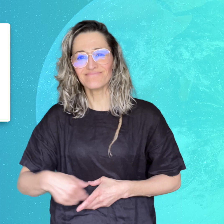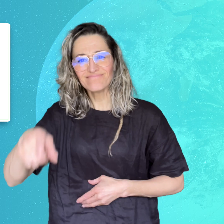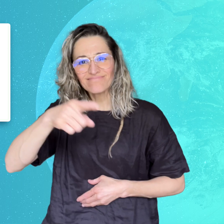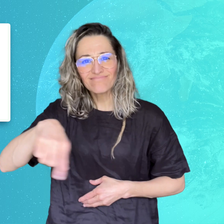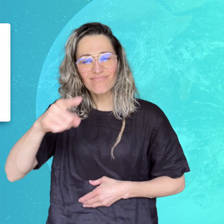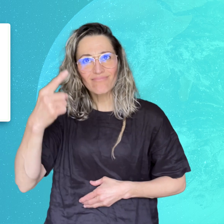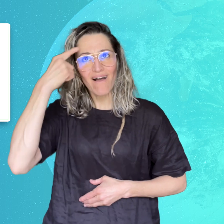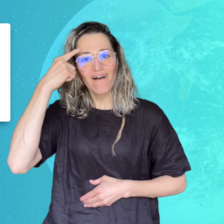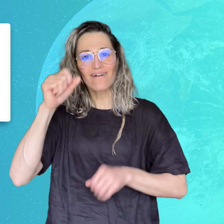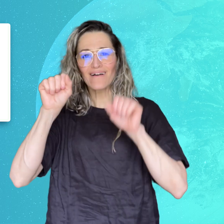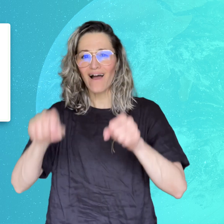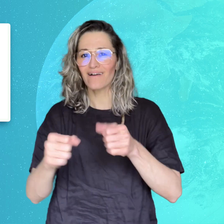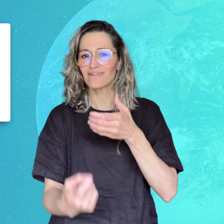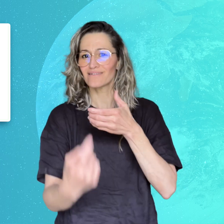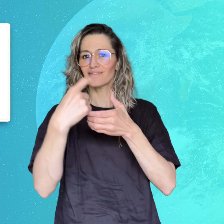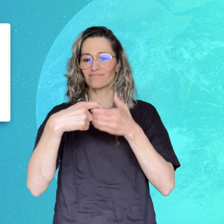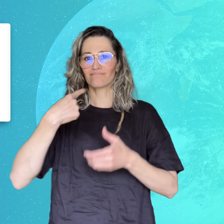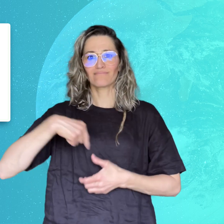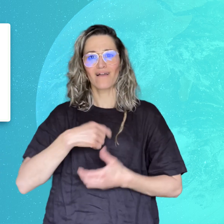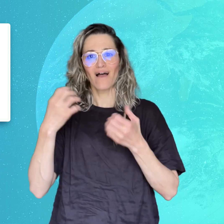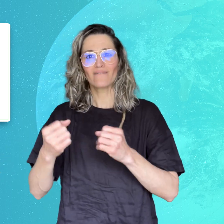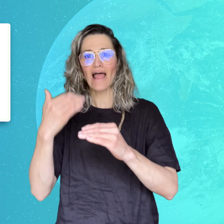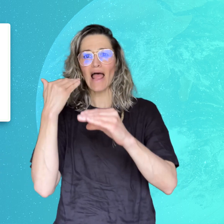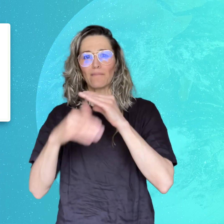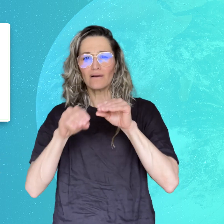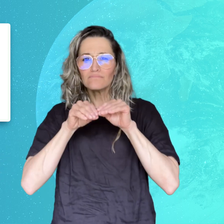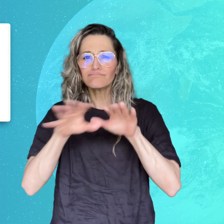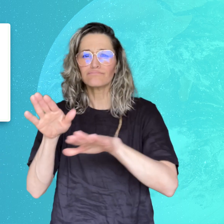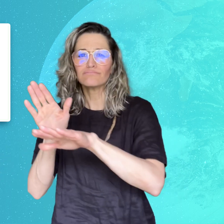Be sure to subscribe to our email newsletter